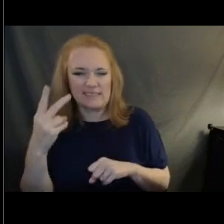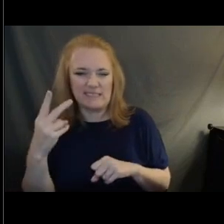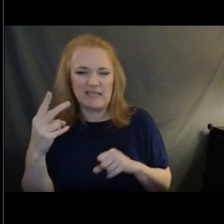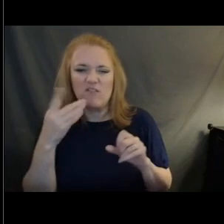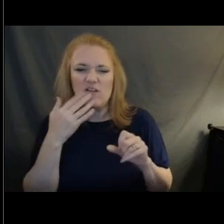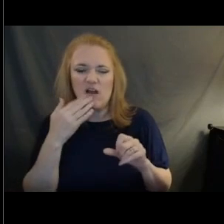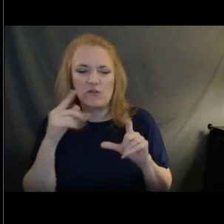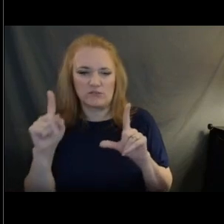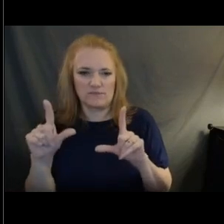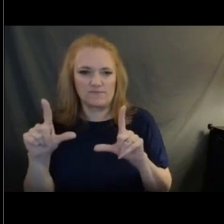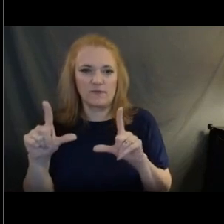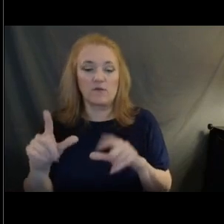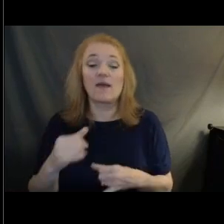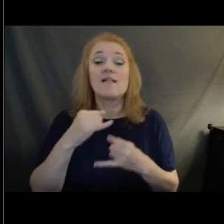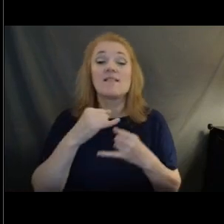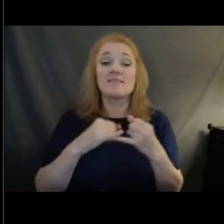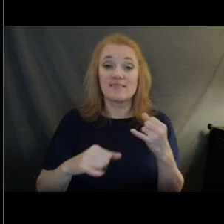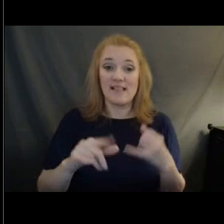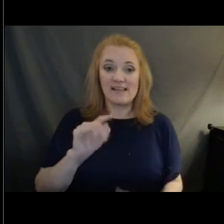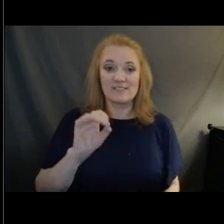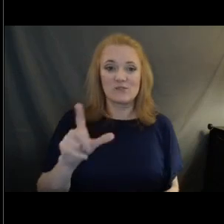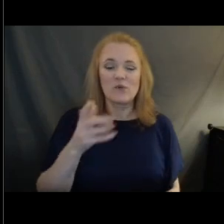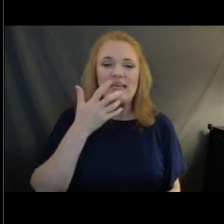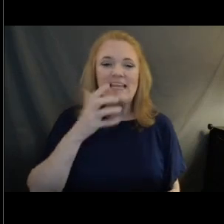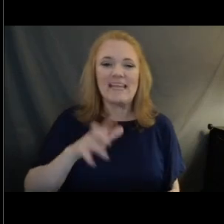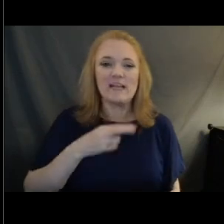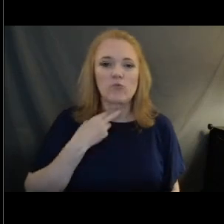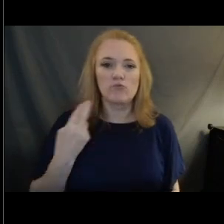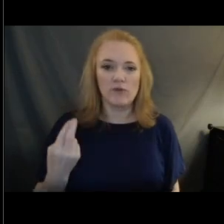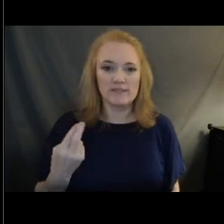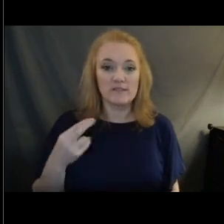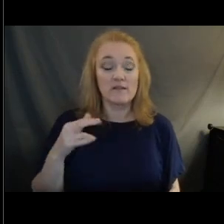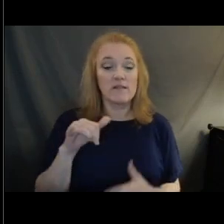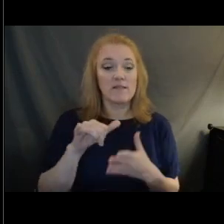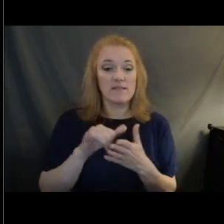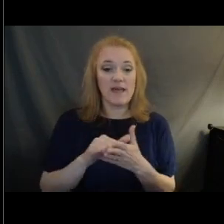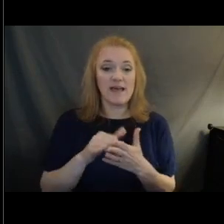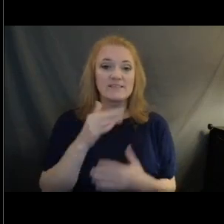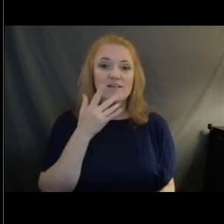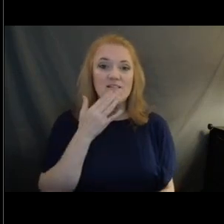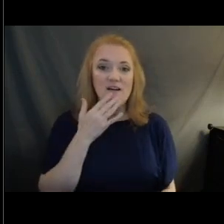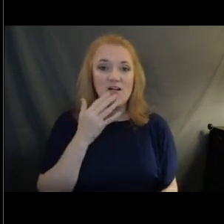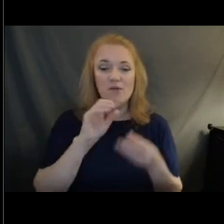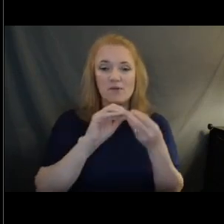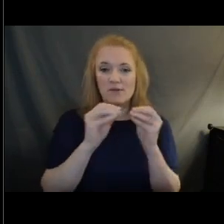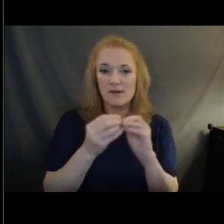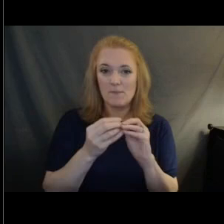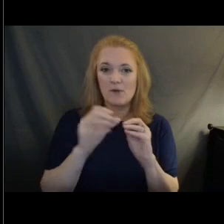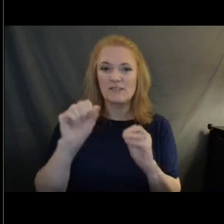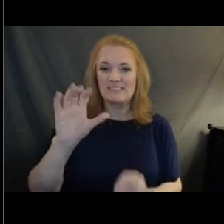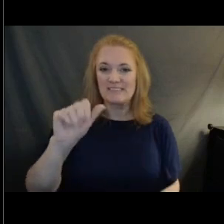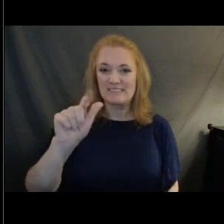Our last tool I'll talk about today is HeatRisk. It's a color-numeric based scale that uses Weather